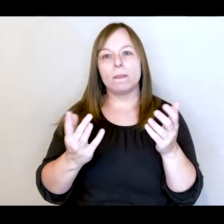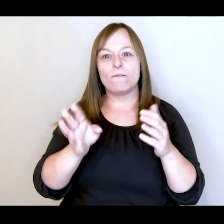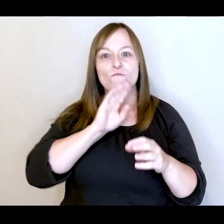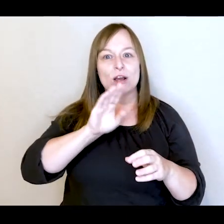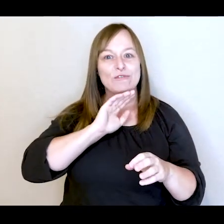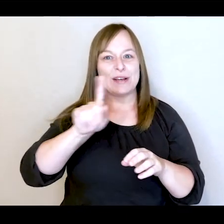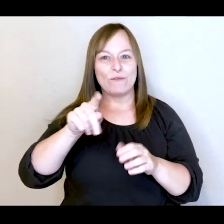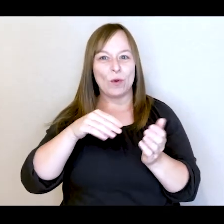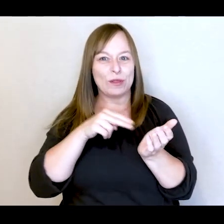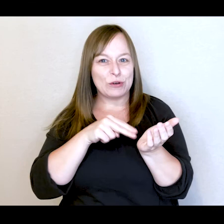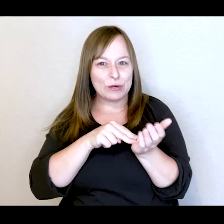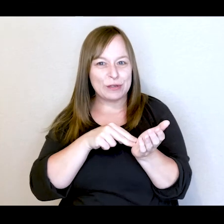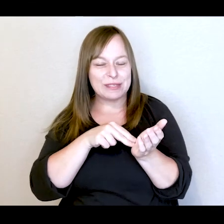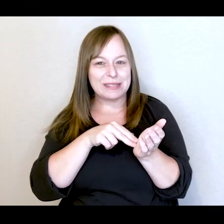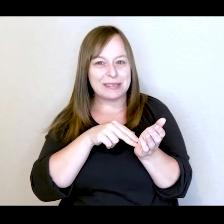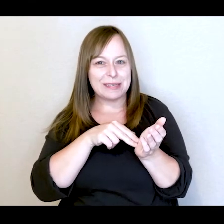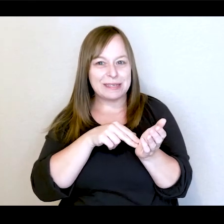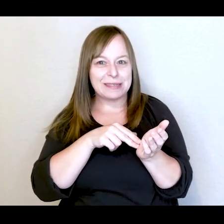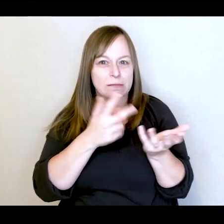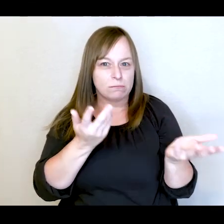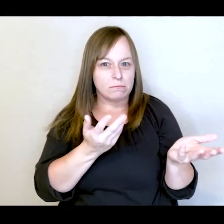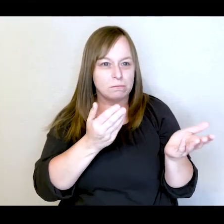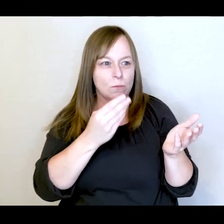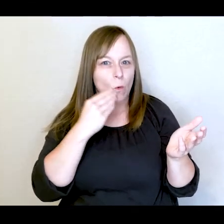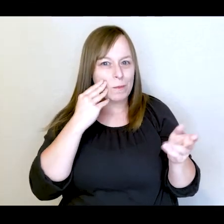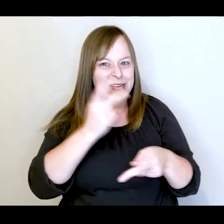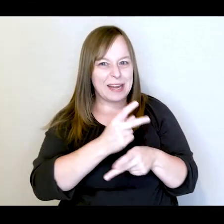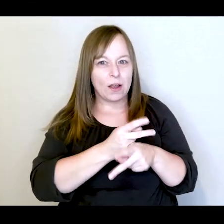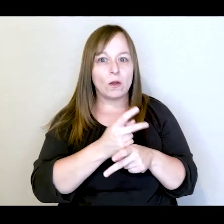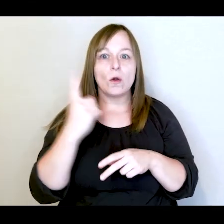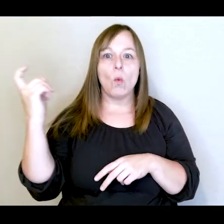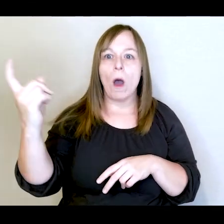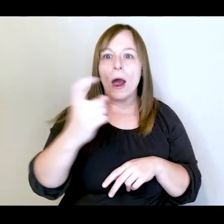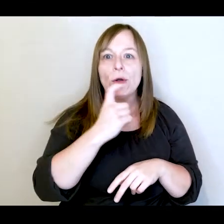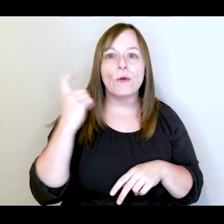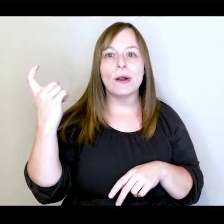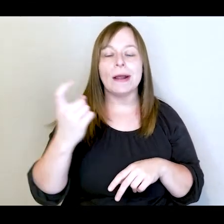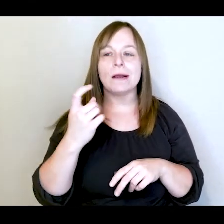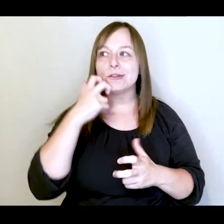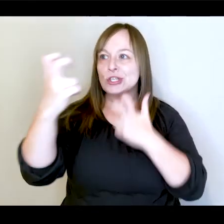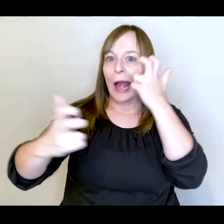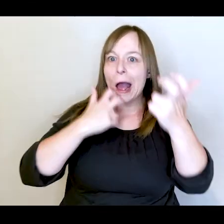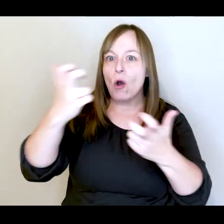frustrating for a caregiver: vocalisation, wandering, shouting, that